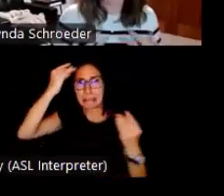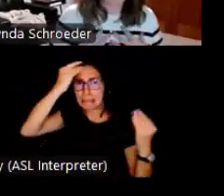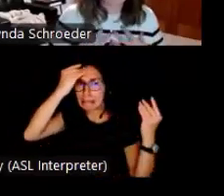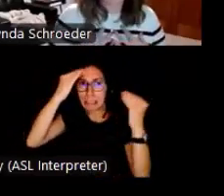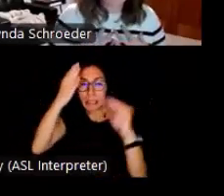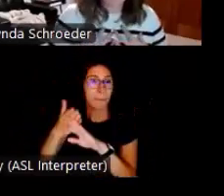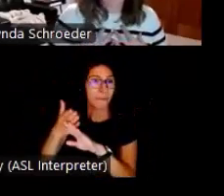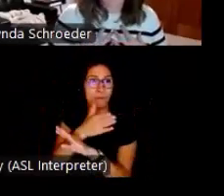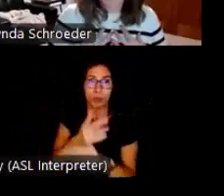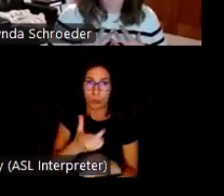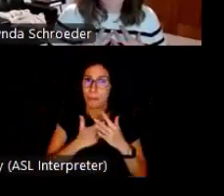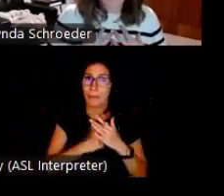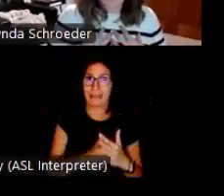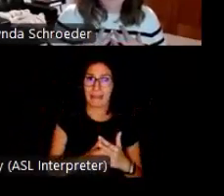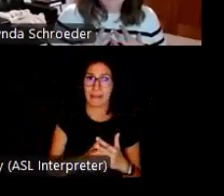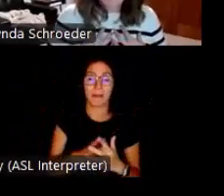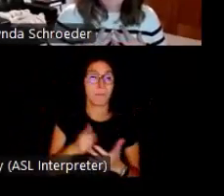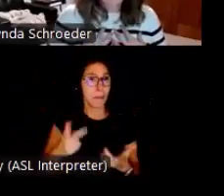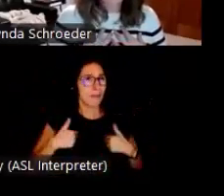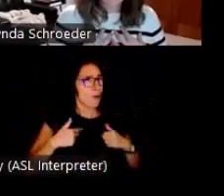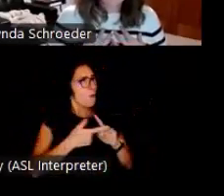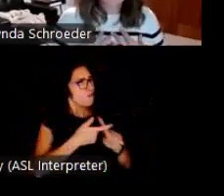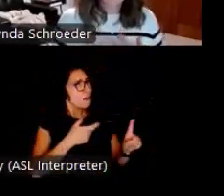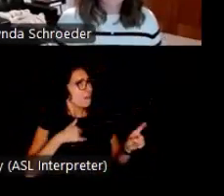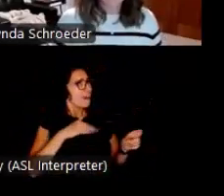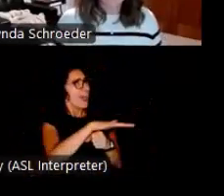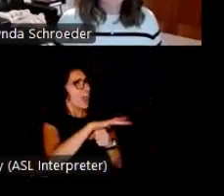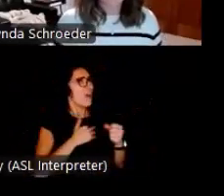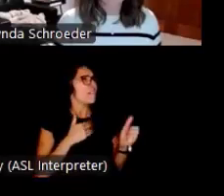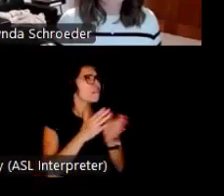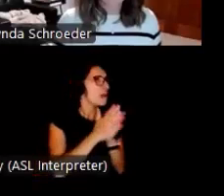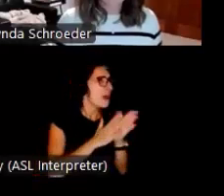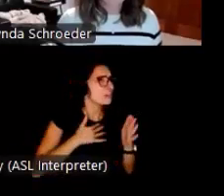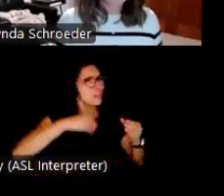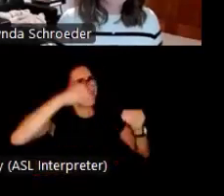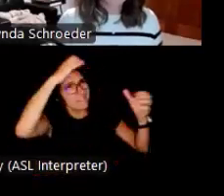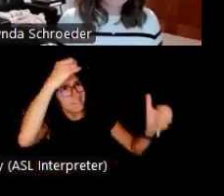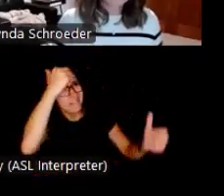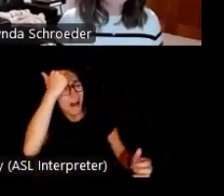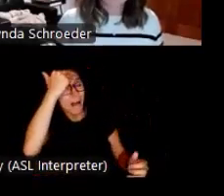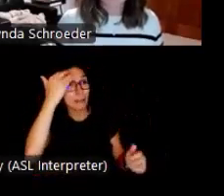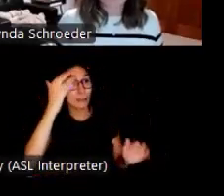You can be from a rural area. But you should still engage trusted sources